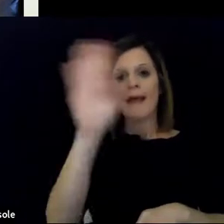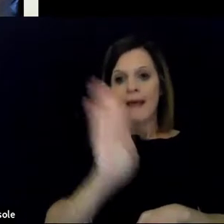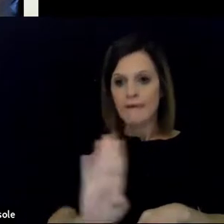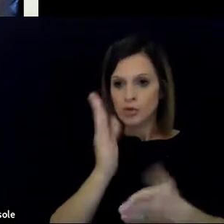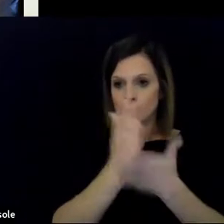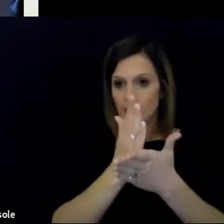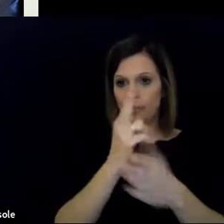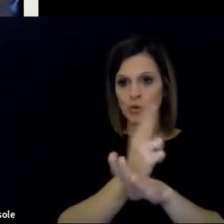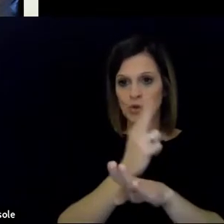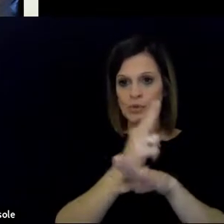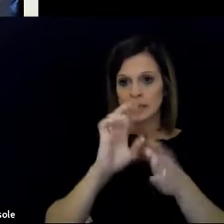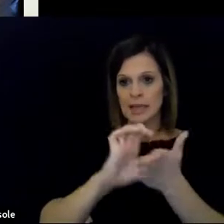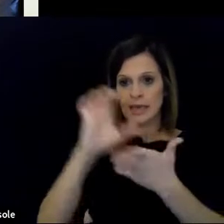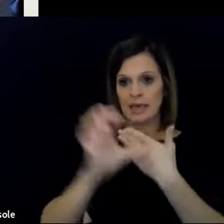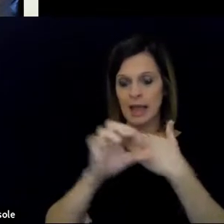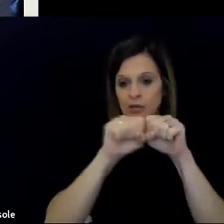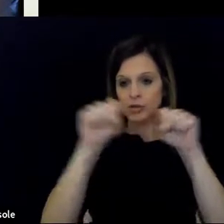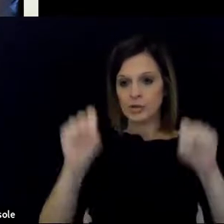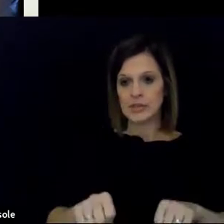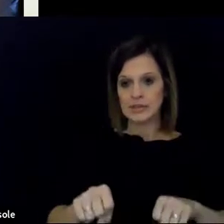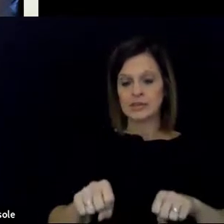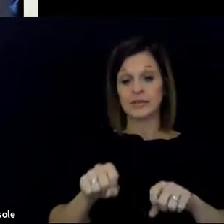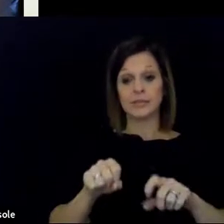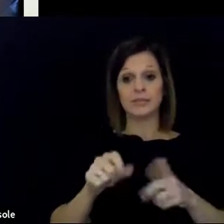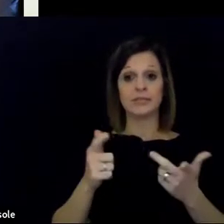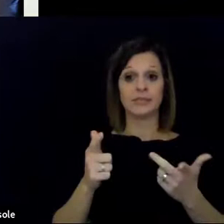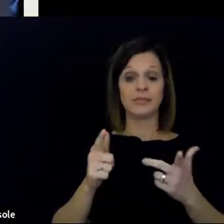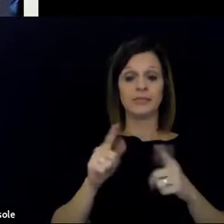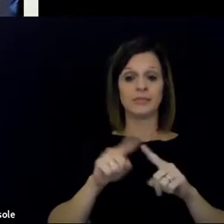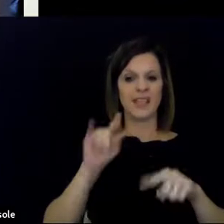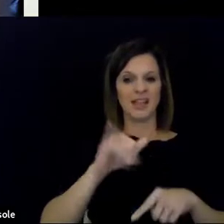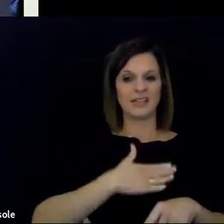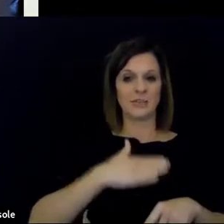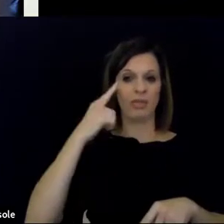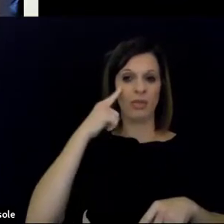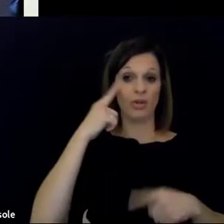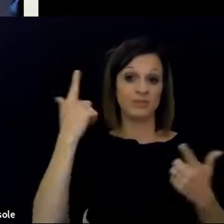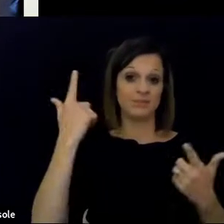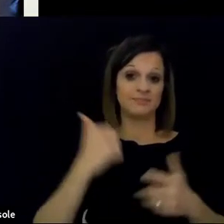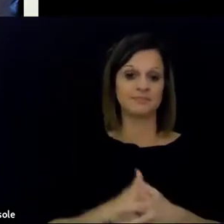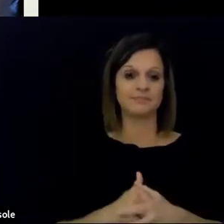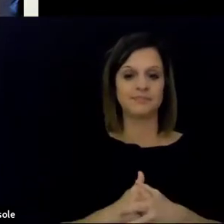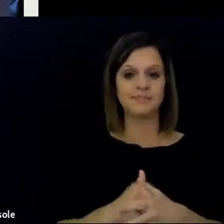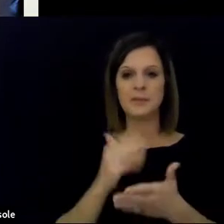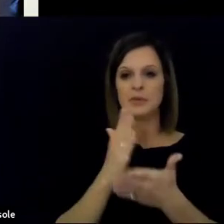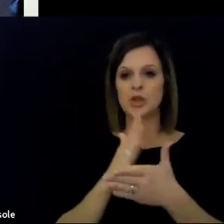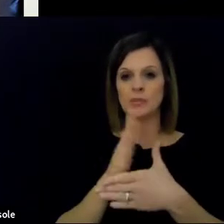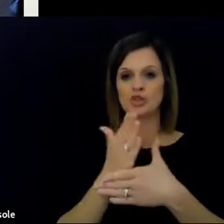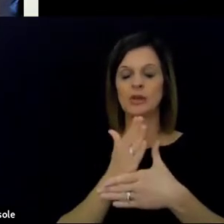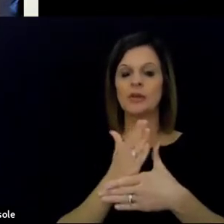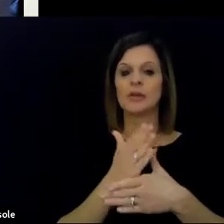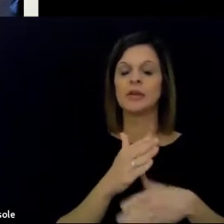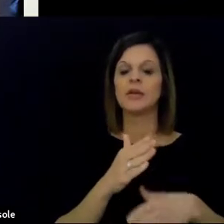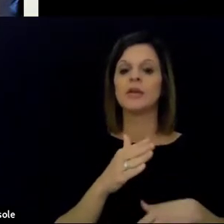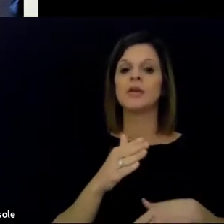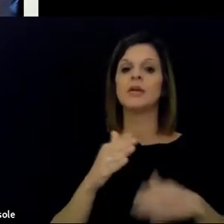I'm not sure that that helped, but that's my thought at the moment. I'm gonna stop sharing here. [Donna] So I'm Tim, this is Donna again.